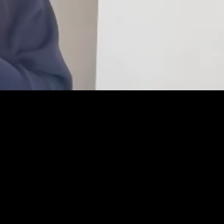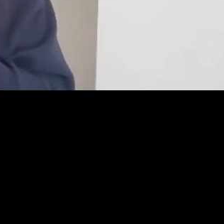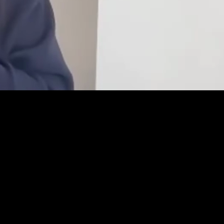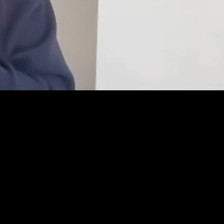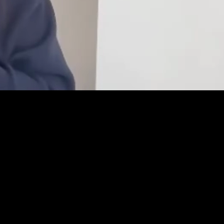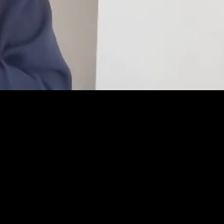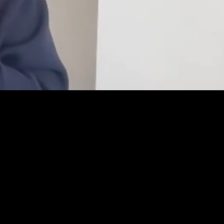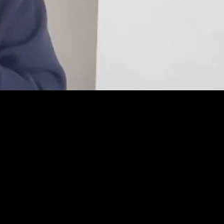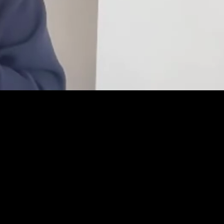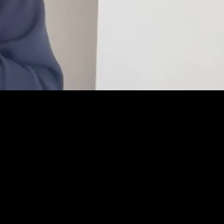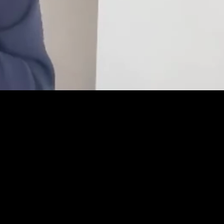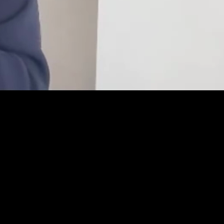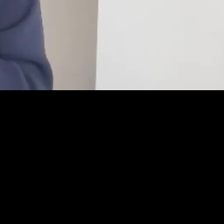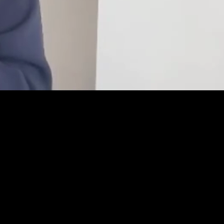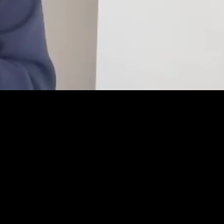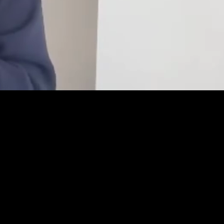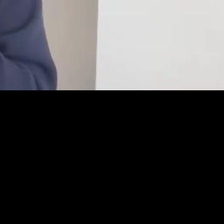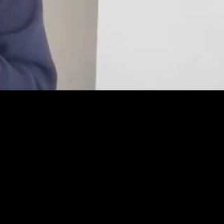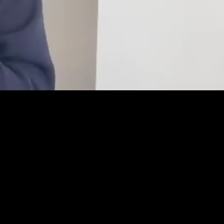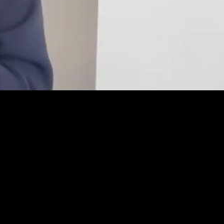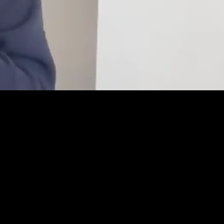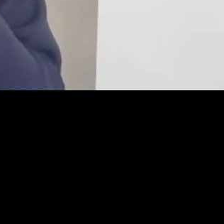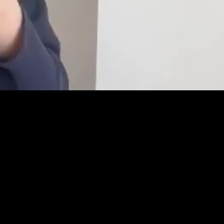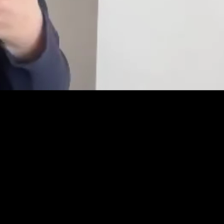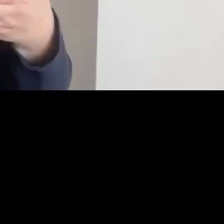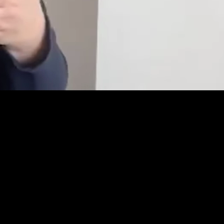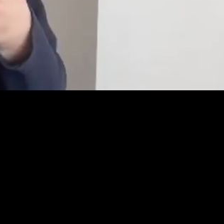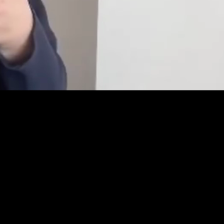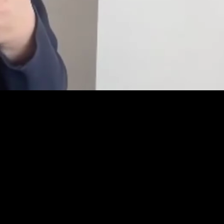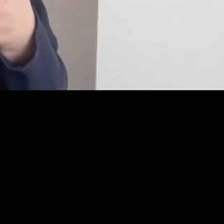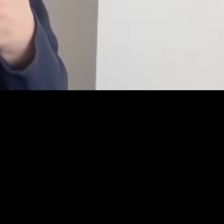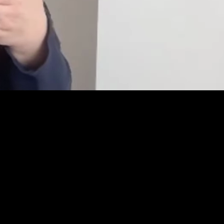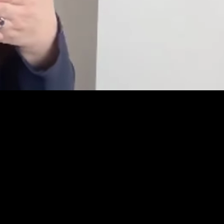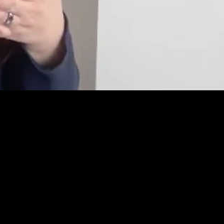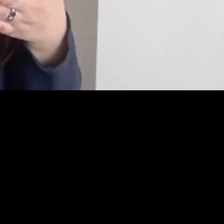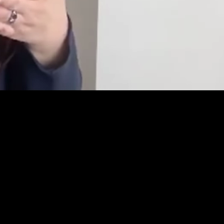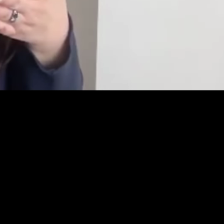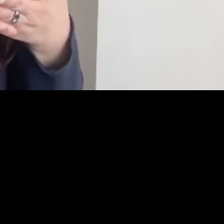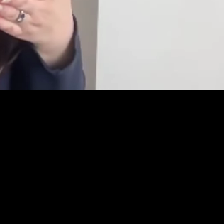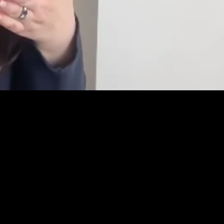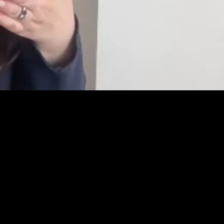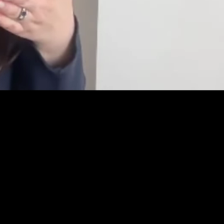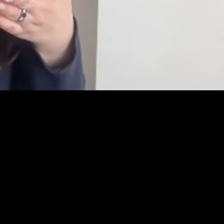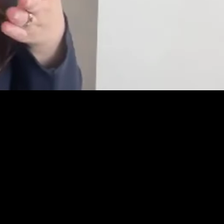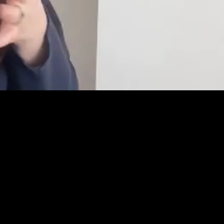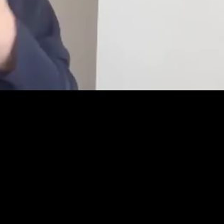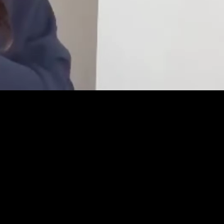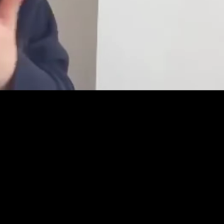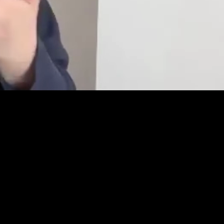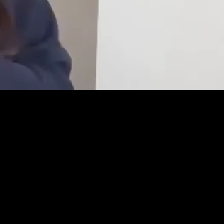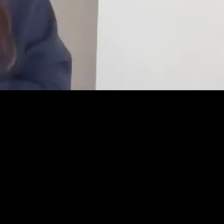When I say, "Paste code, " that sounds-- Oh my gosh. In actual fact, Squarespace makes it really simple to do that, and I'm sure that's the case with Wix as well.